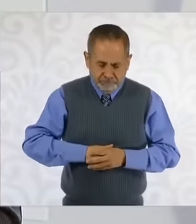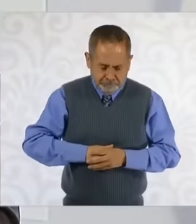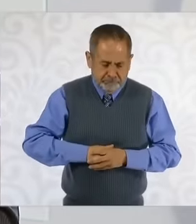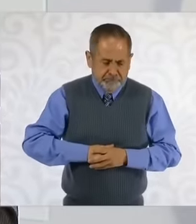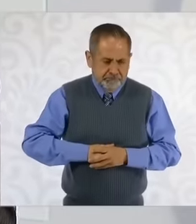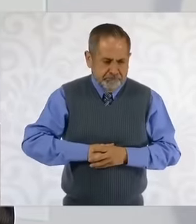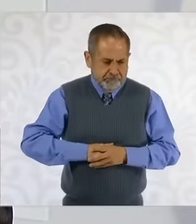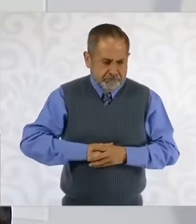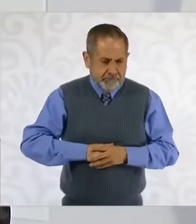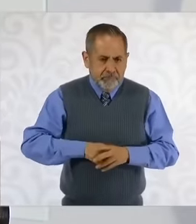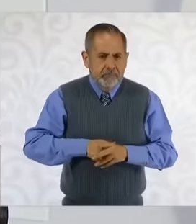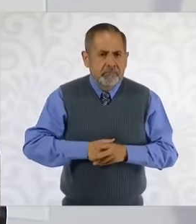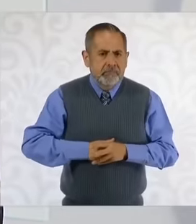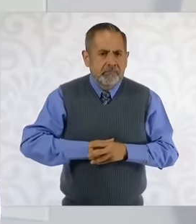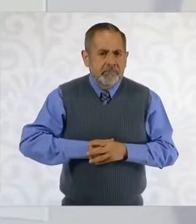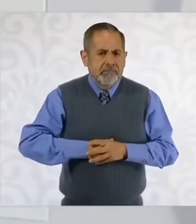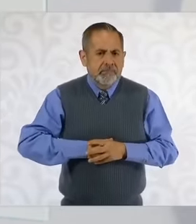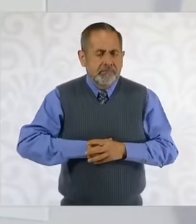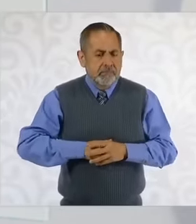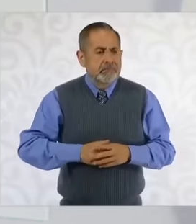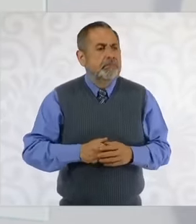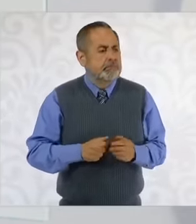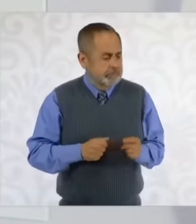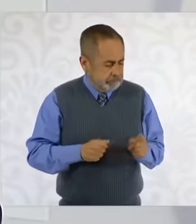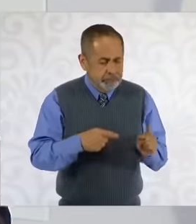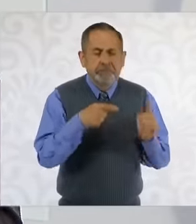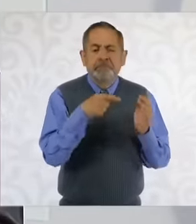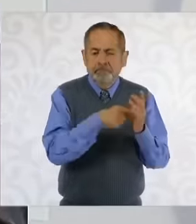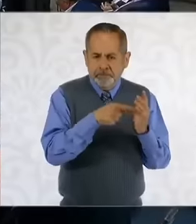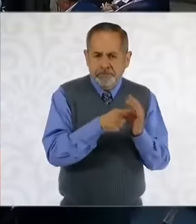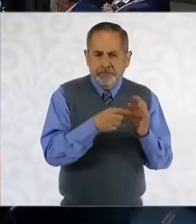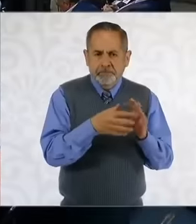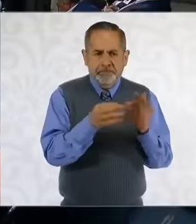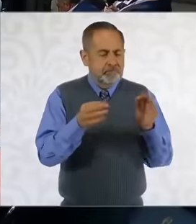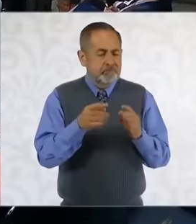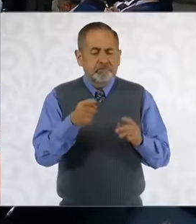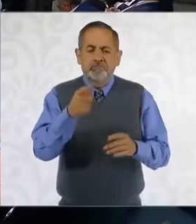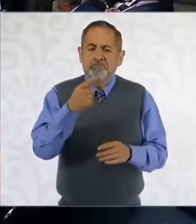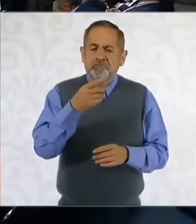was wisely foreseen by the historic great The wonderful Constituent Assembly